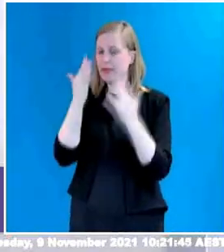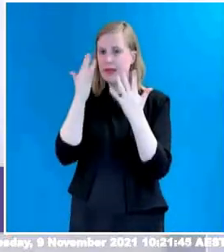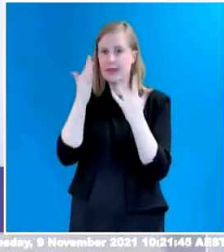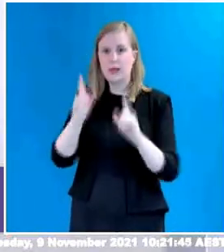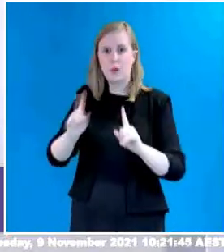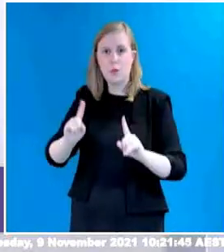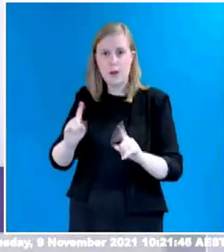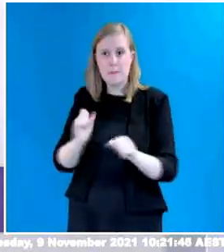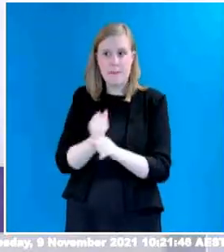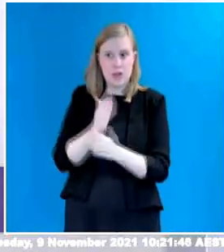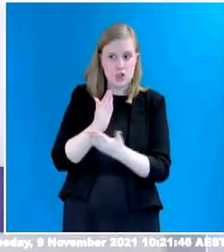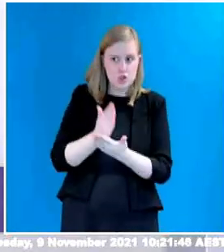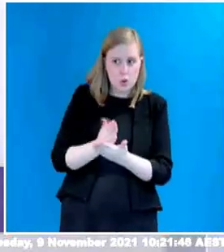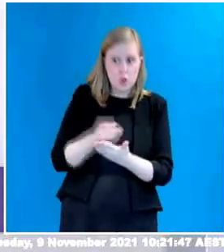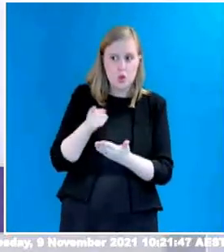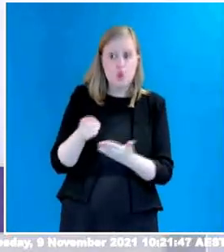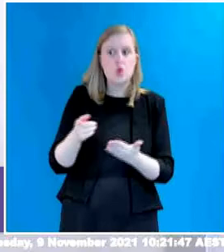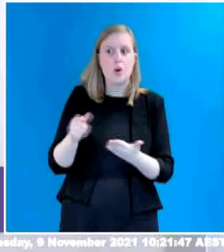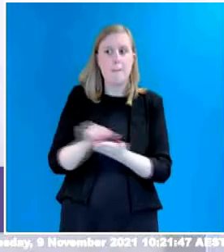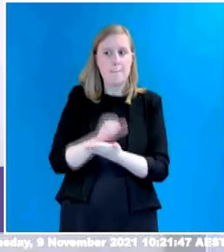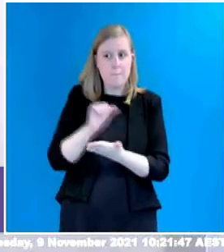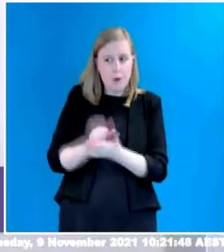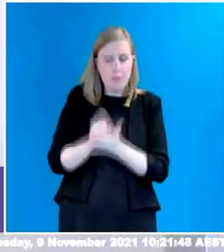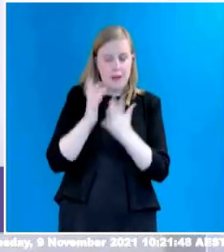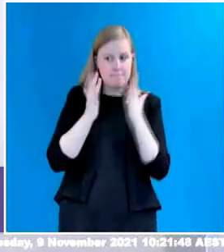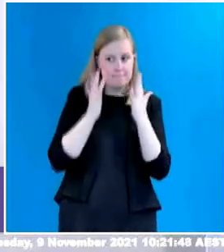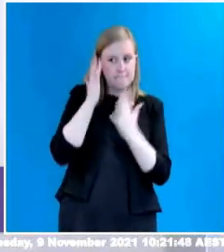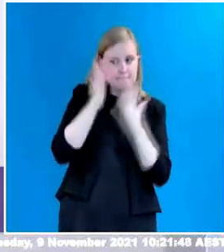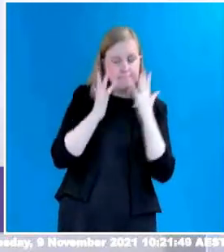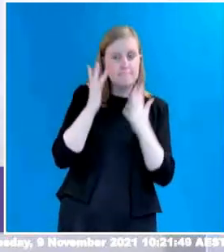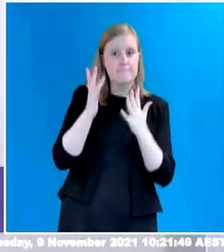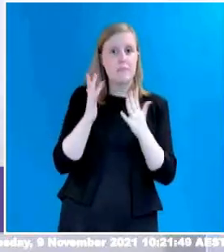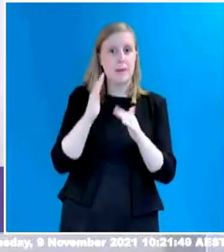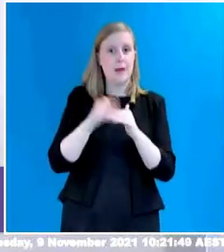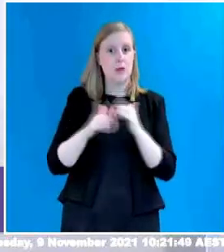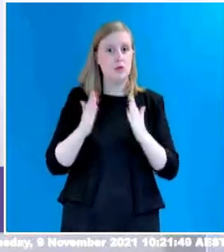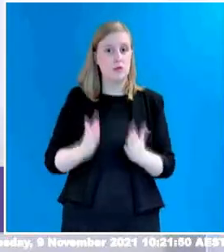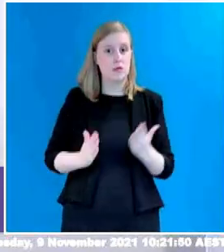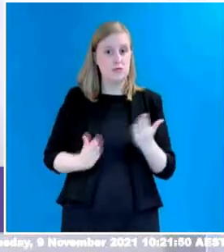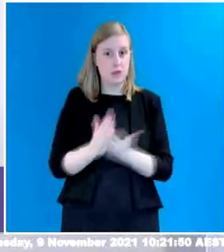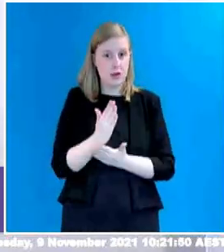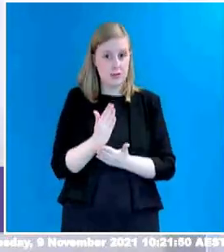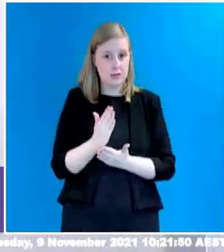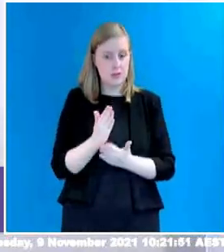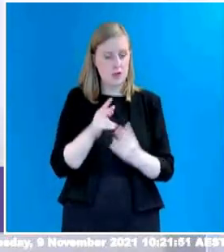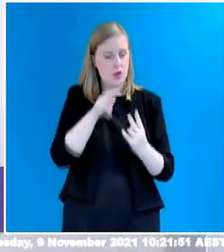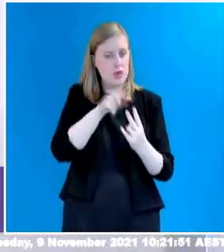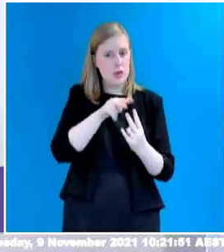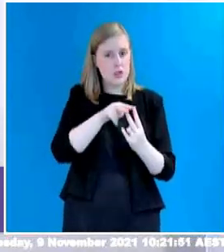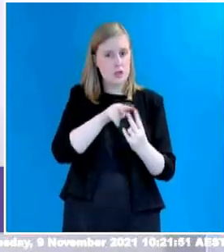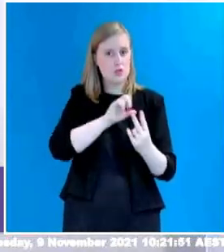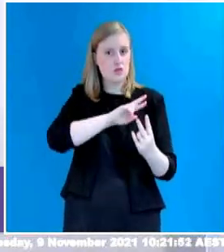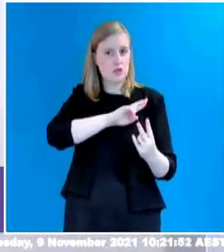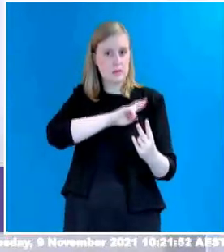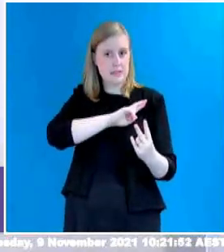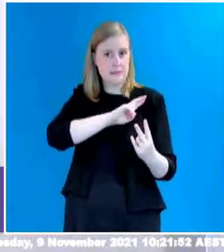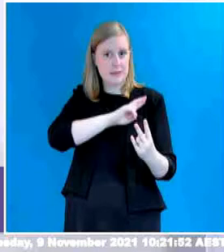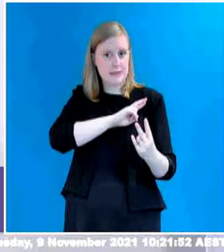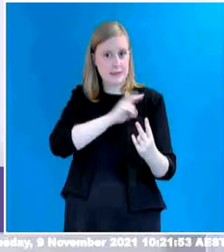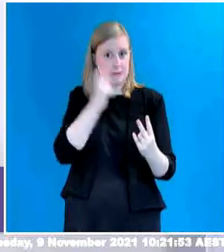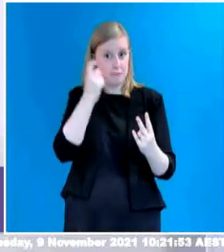In those two functions, how strong has the Supreme Court been in addressing